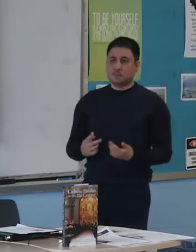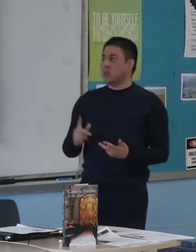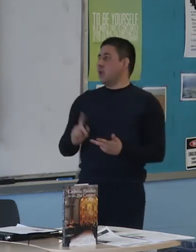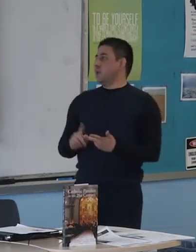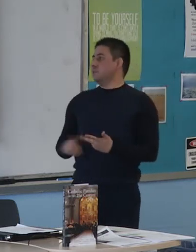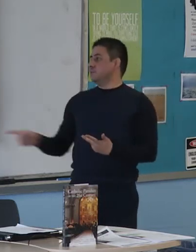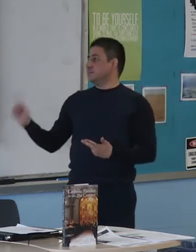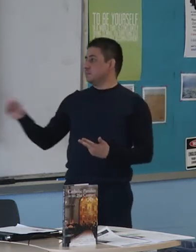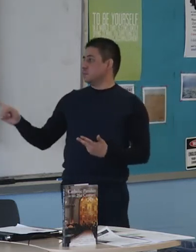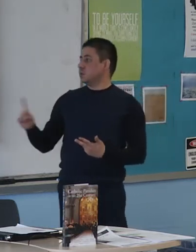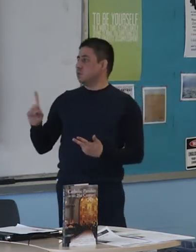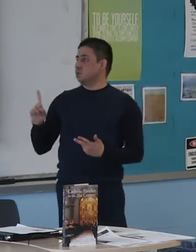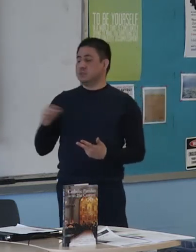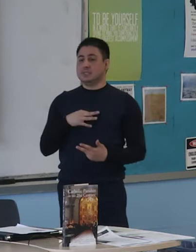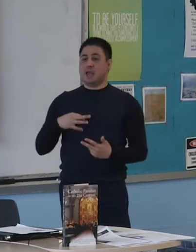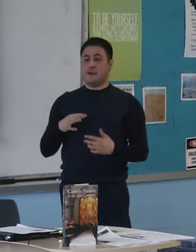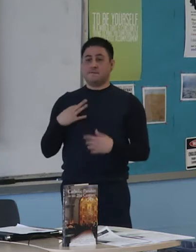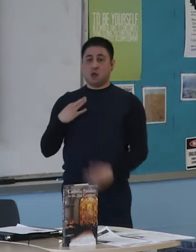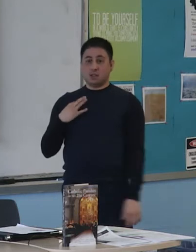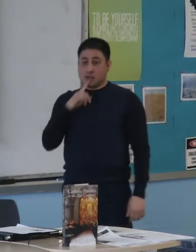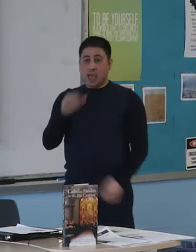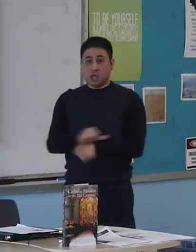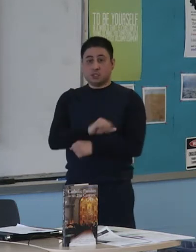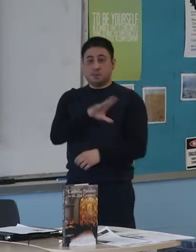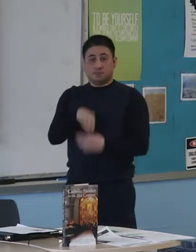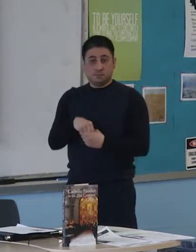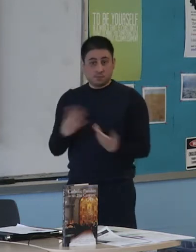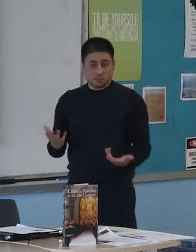"do your staff volunteers at your parish actually participate?" It drops down